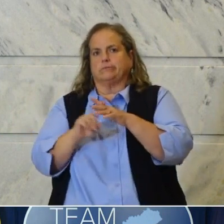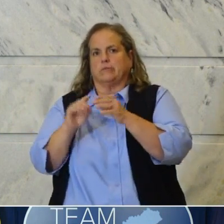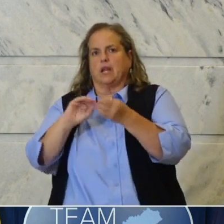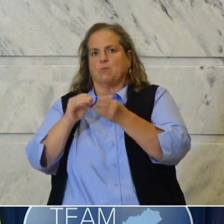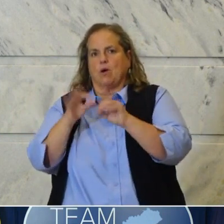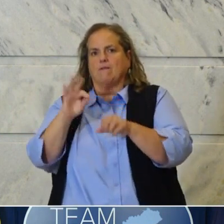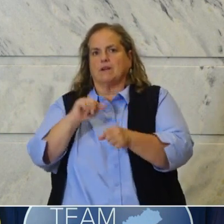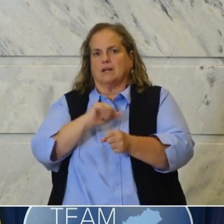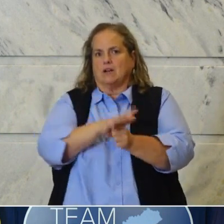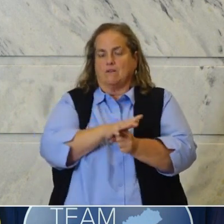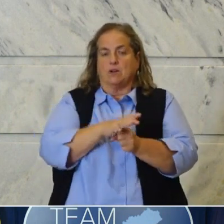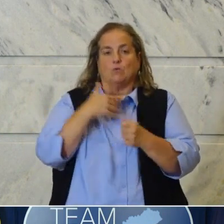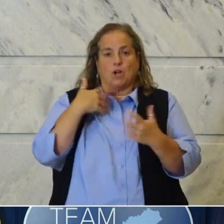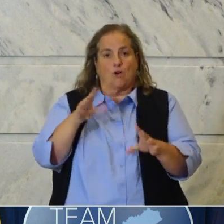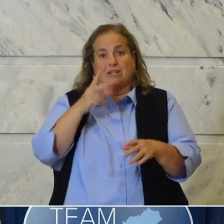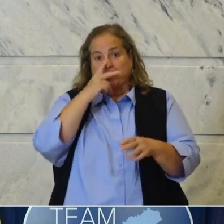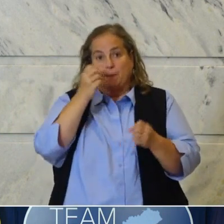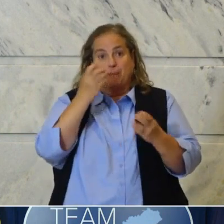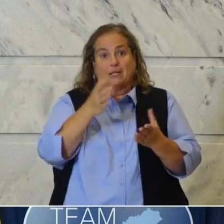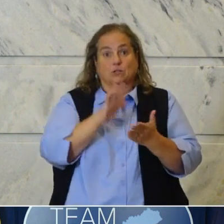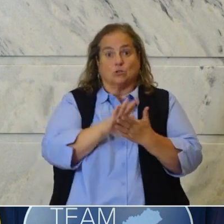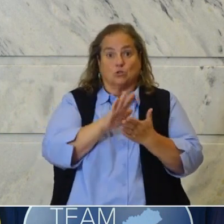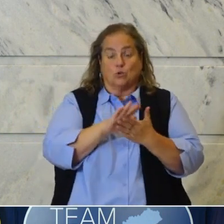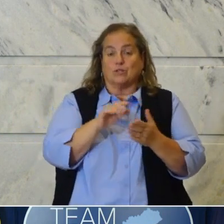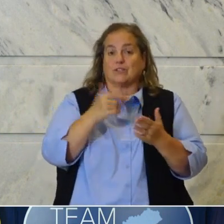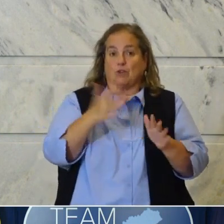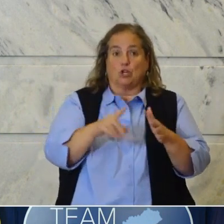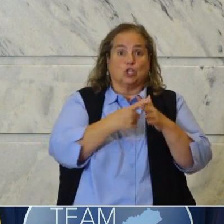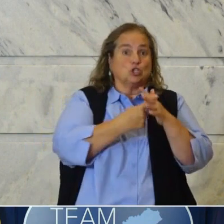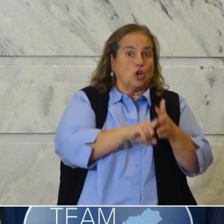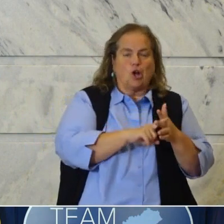seen a number of schools that have started shut down. The one public